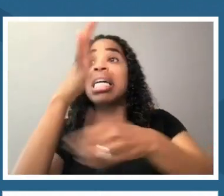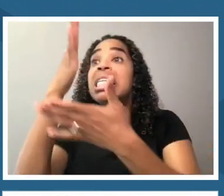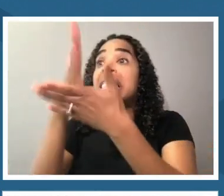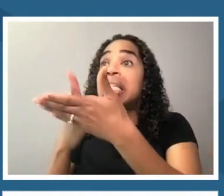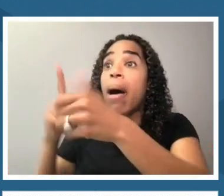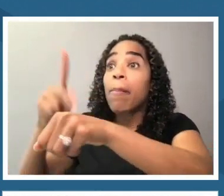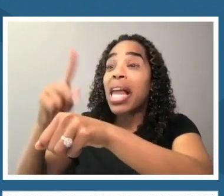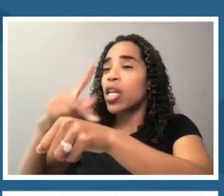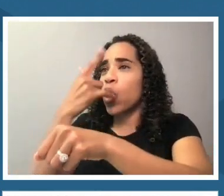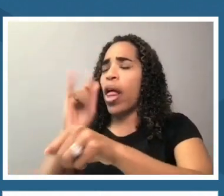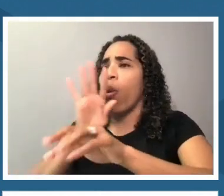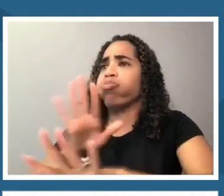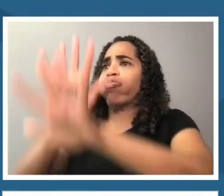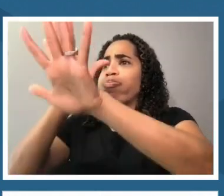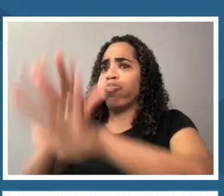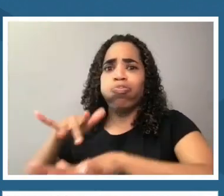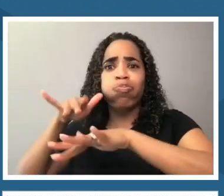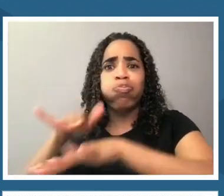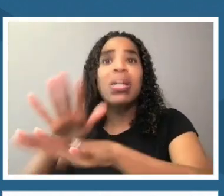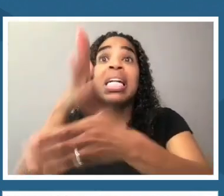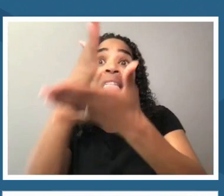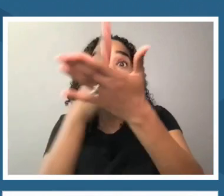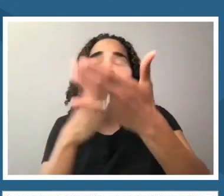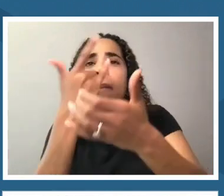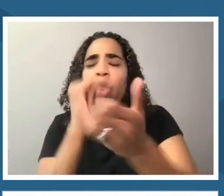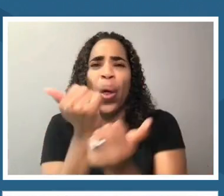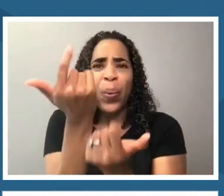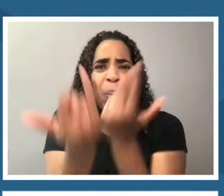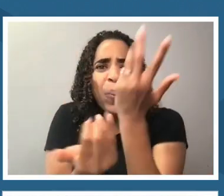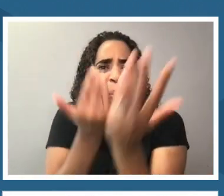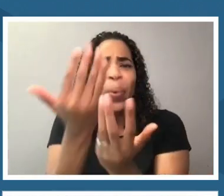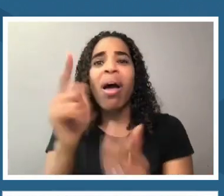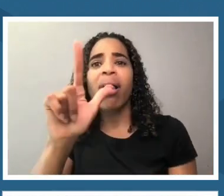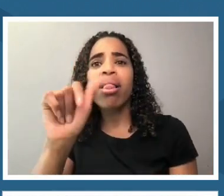hot lava planets amazing diversity of